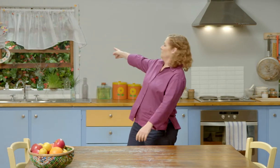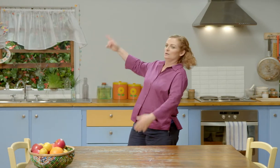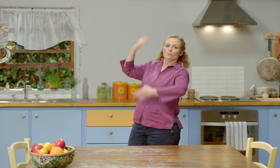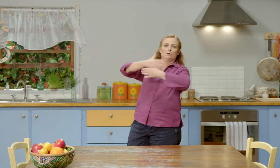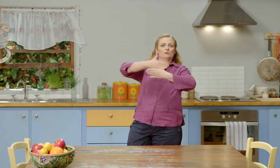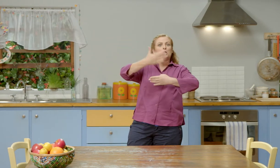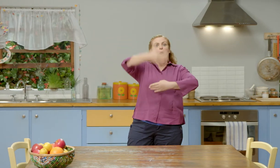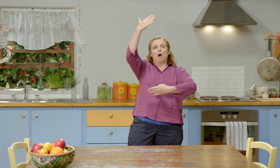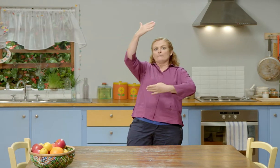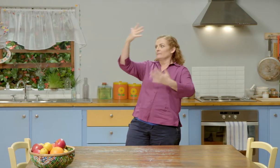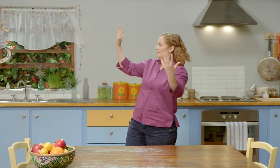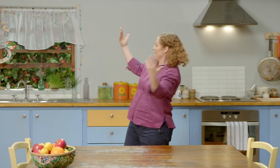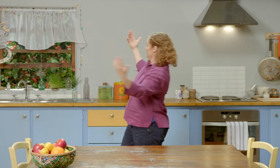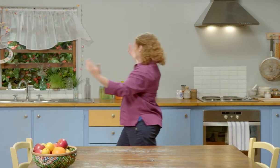Oh, the window's open.